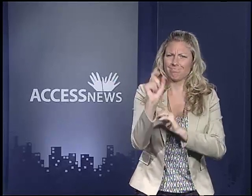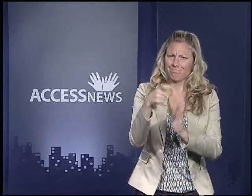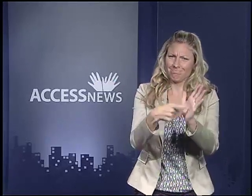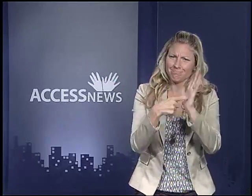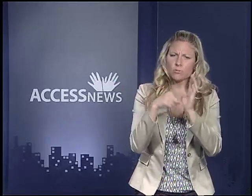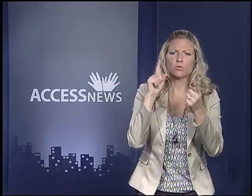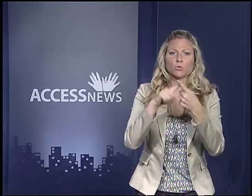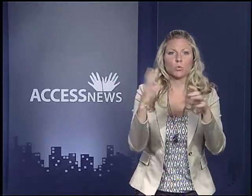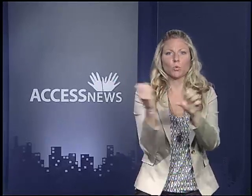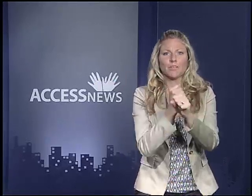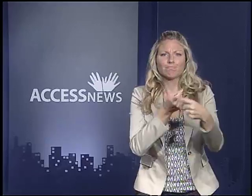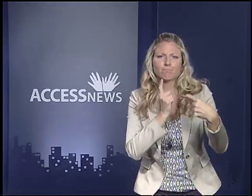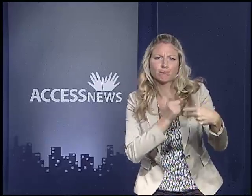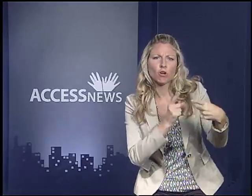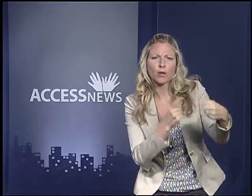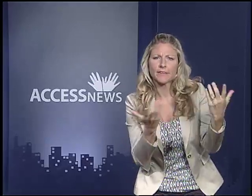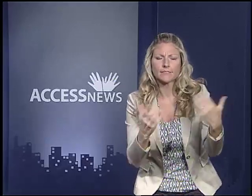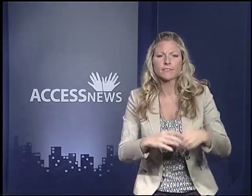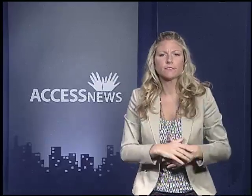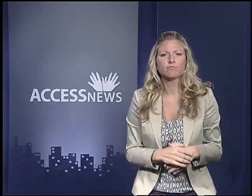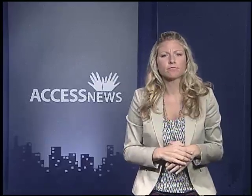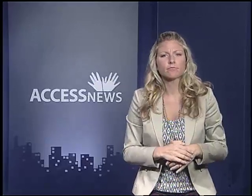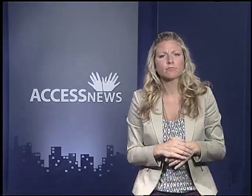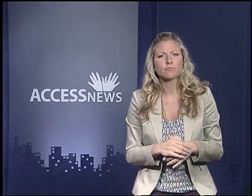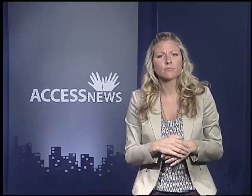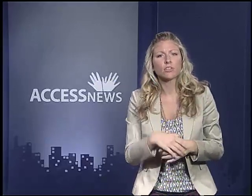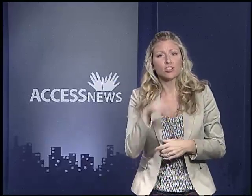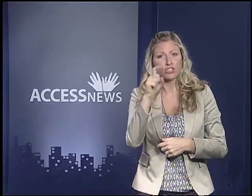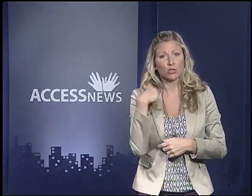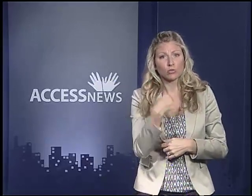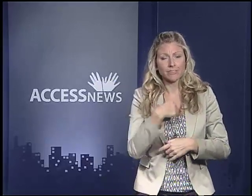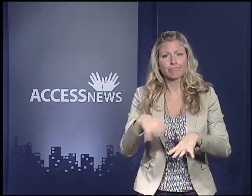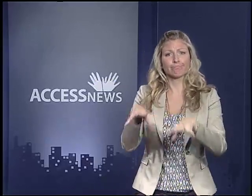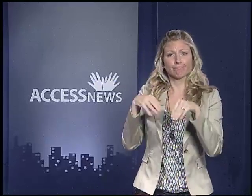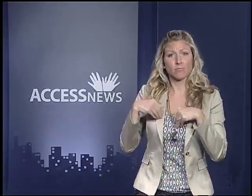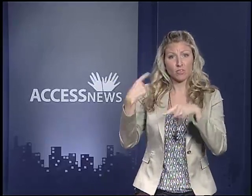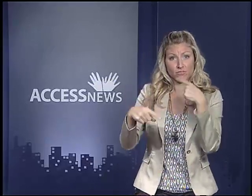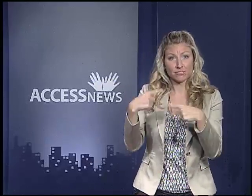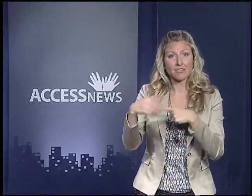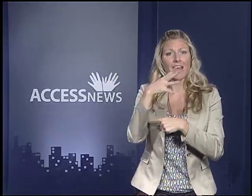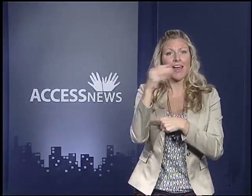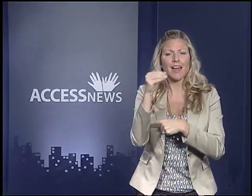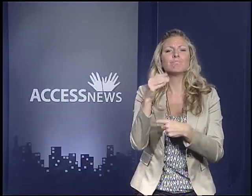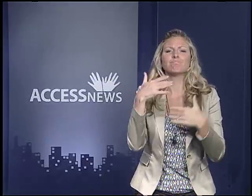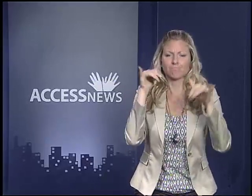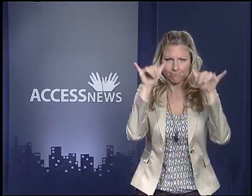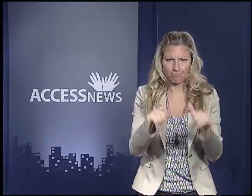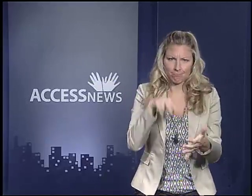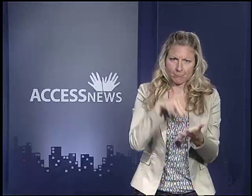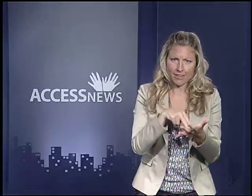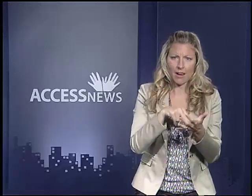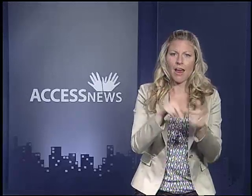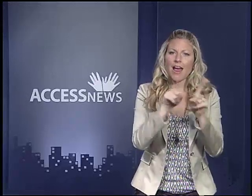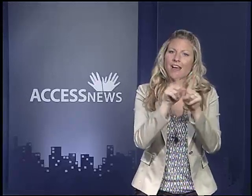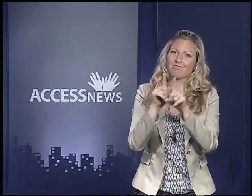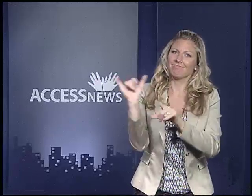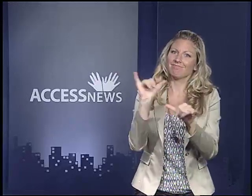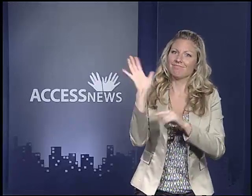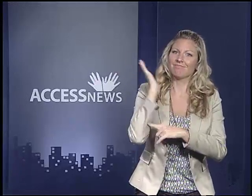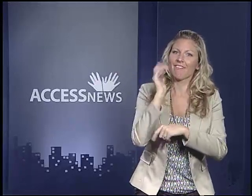Which skills are needed to make a winning, reasonable argument? Should we embrace controversy and take a stand as the founders